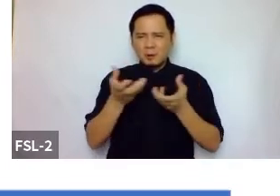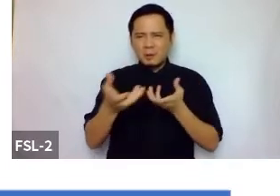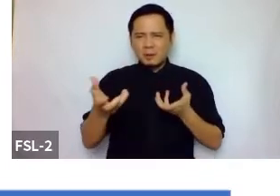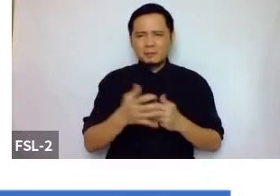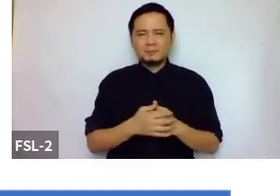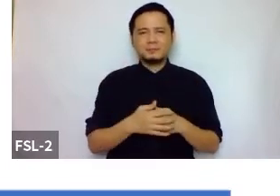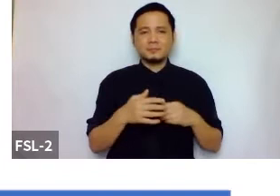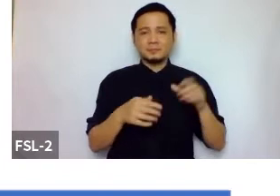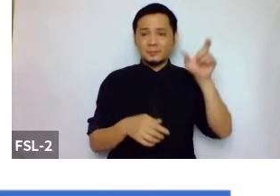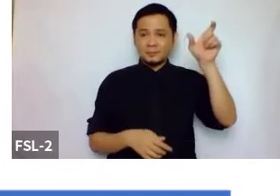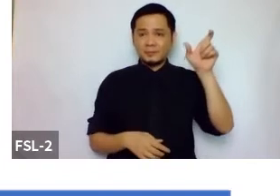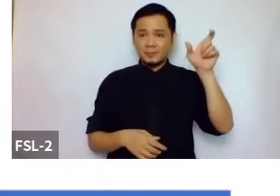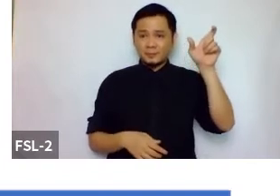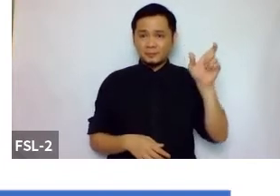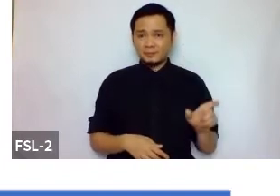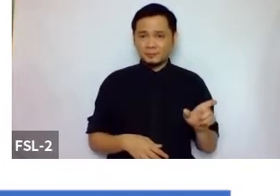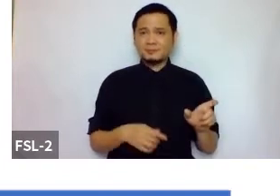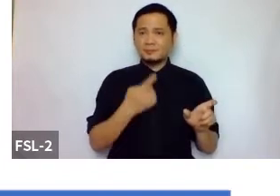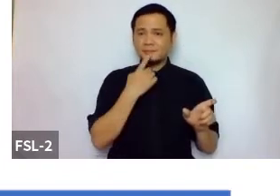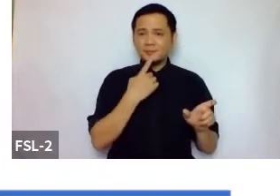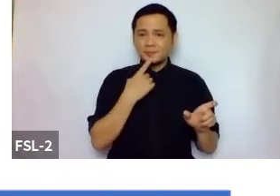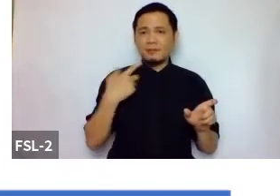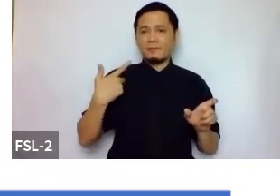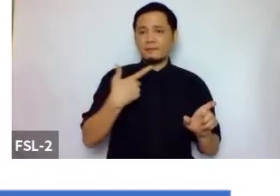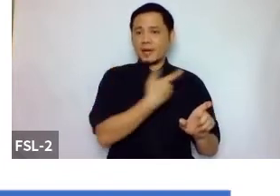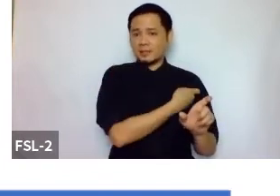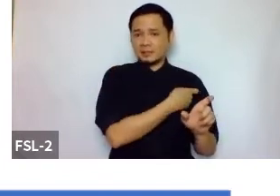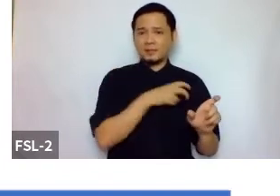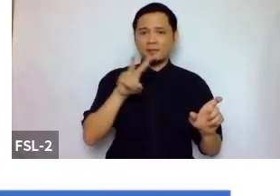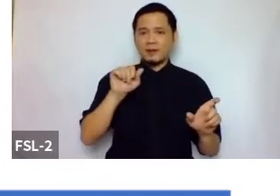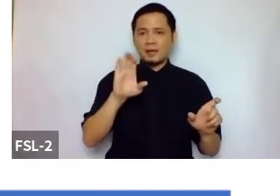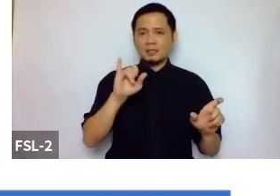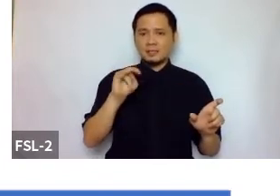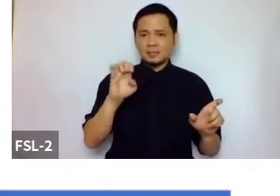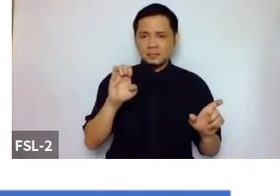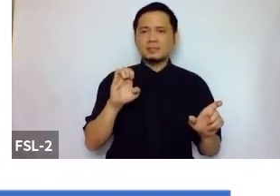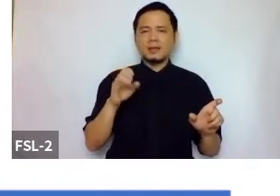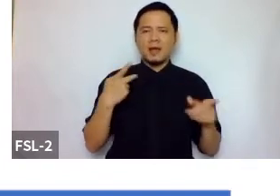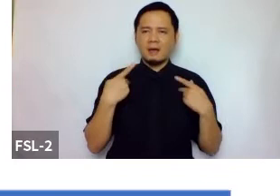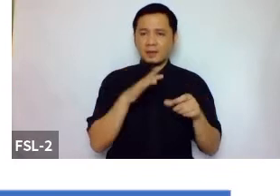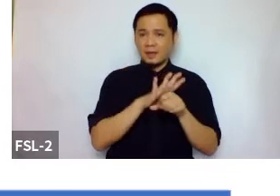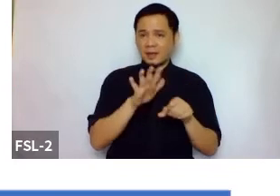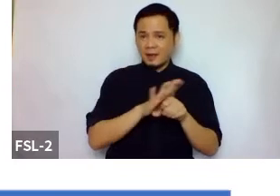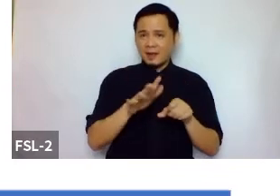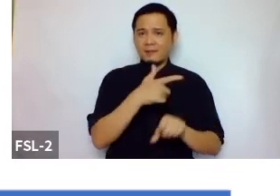So we want to make sure that we have enough vaccines in the world to vaccinate all people.